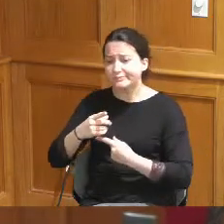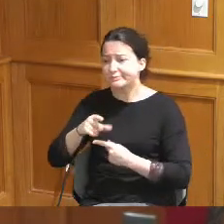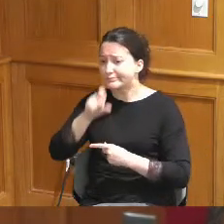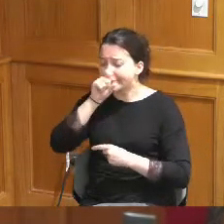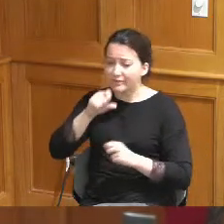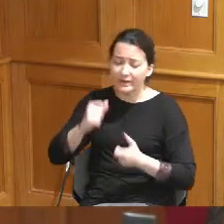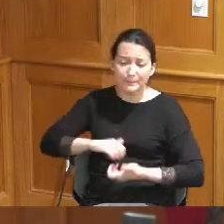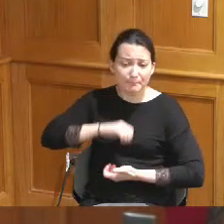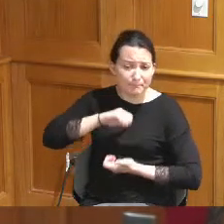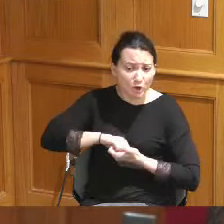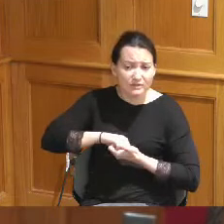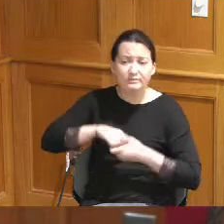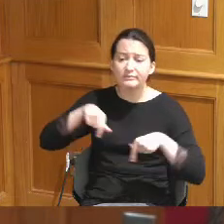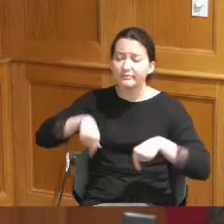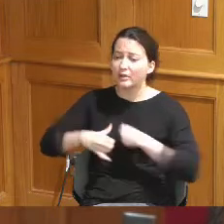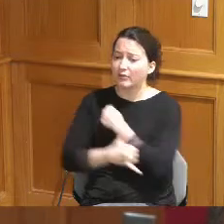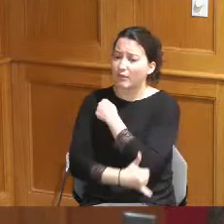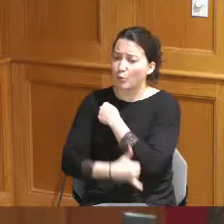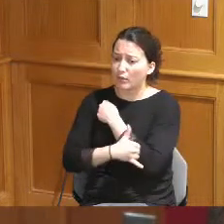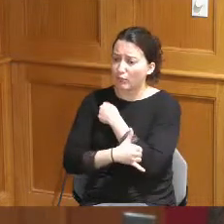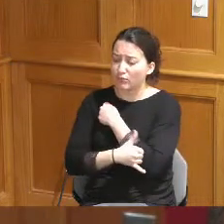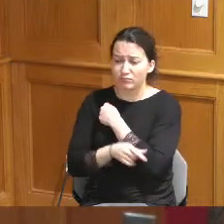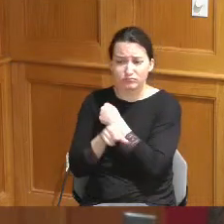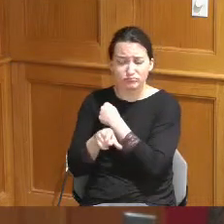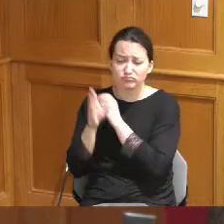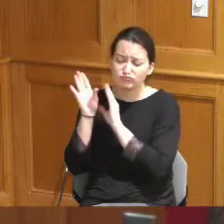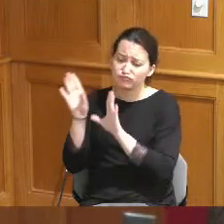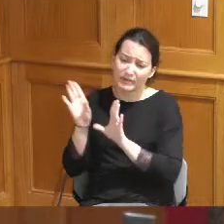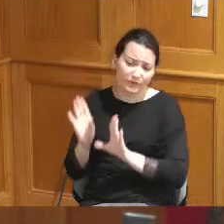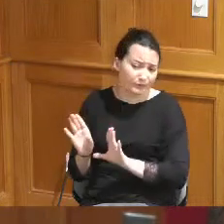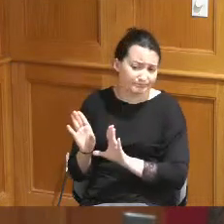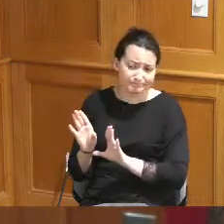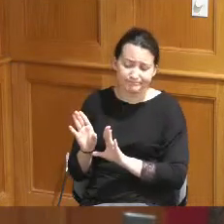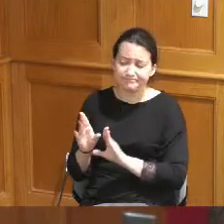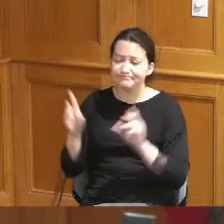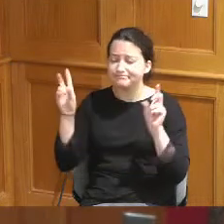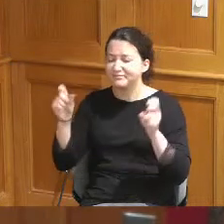to partnership with the county you know you've been a great Big Brother Big Sister to everyone